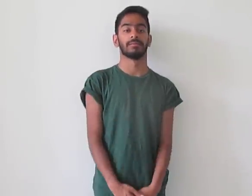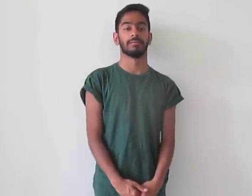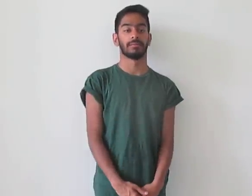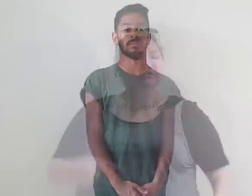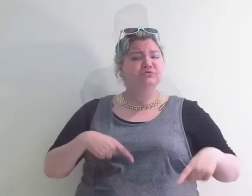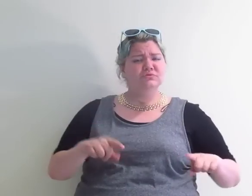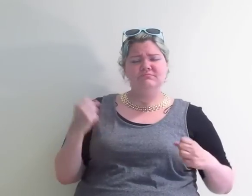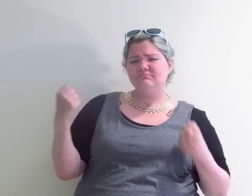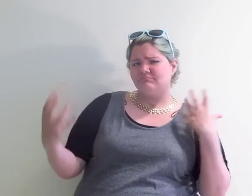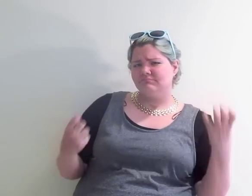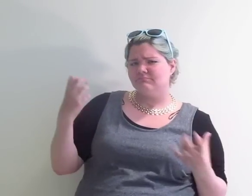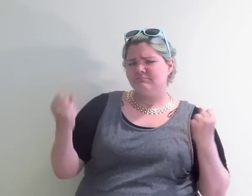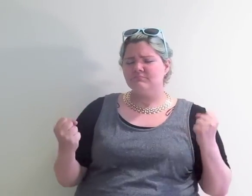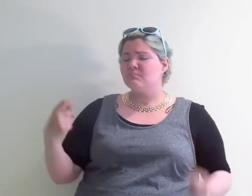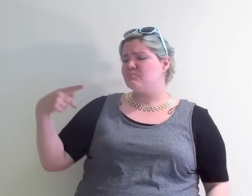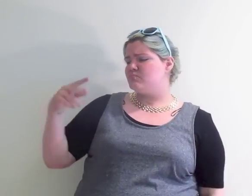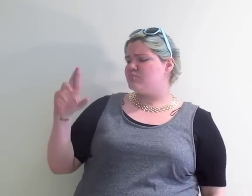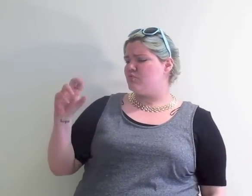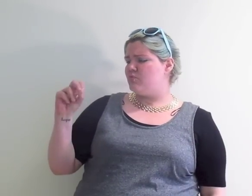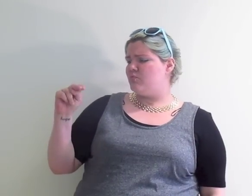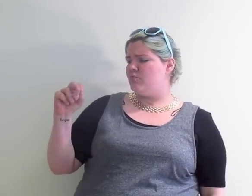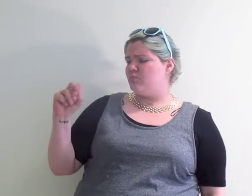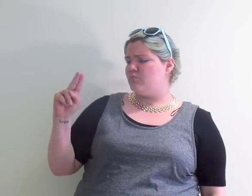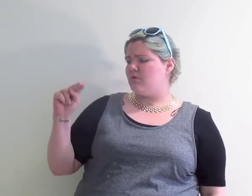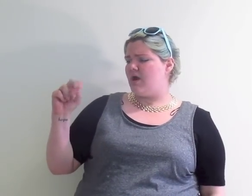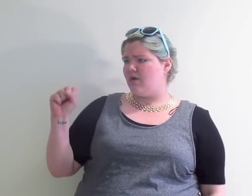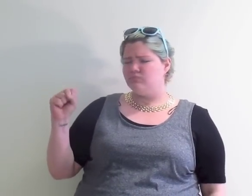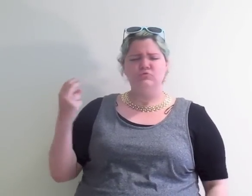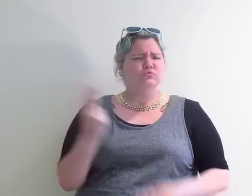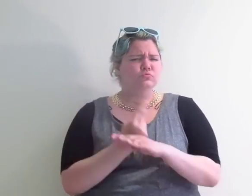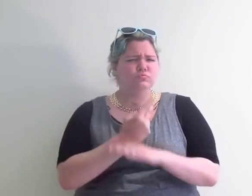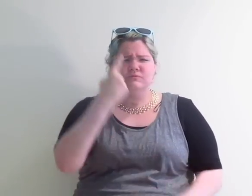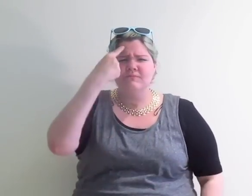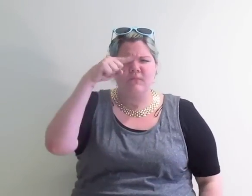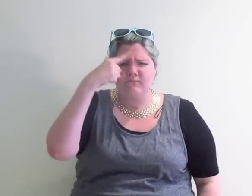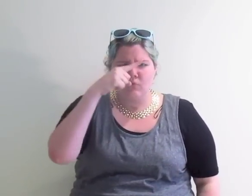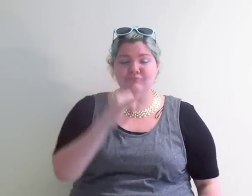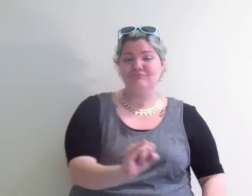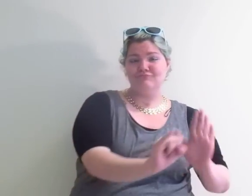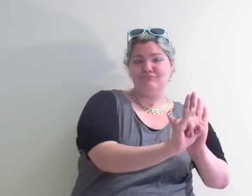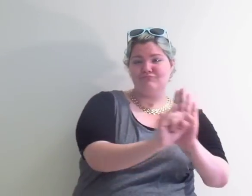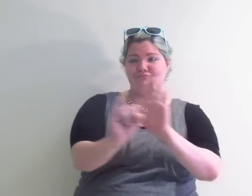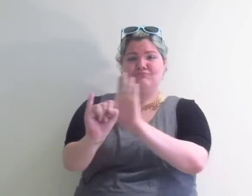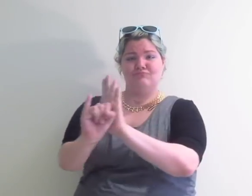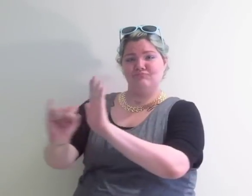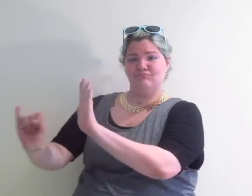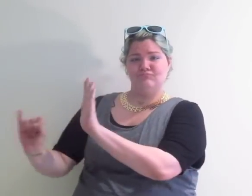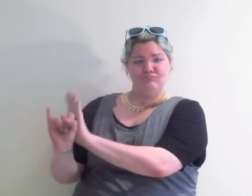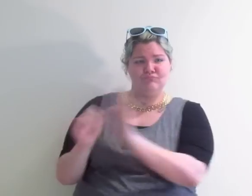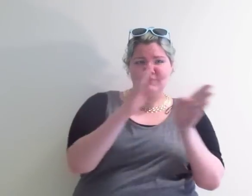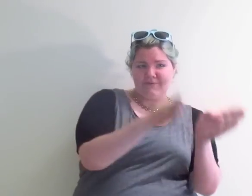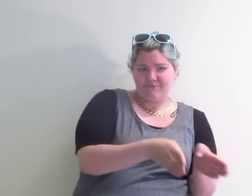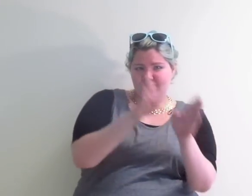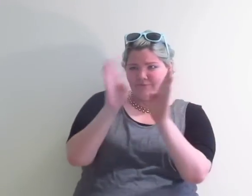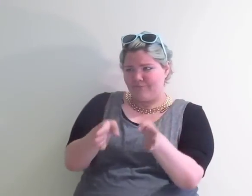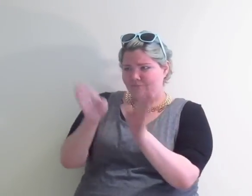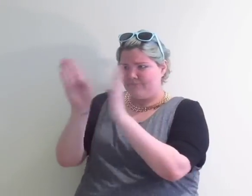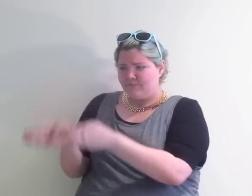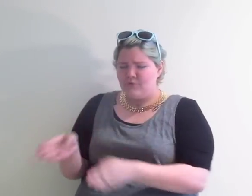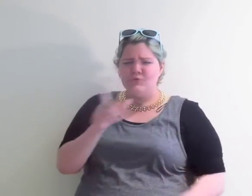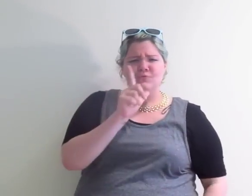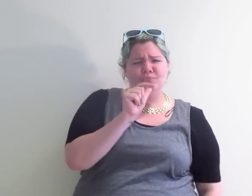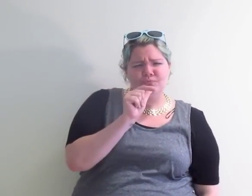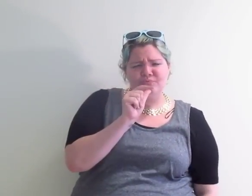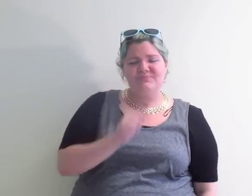Pronouns are used to identify individuals in a narrative.